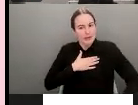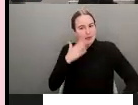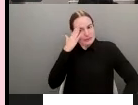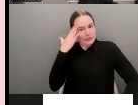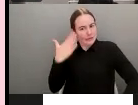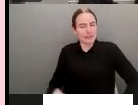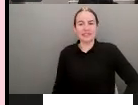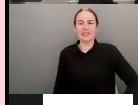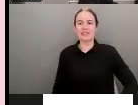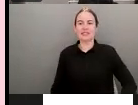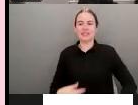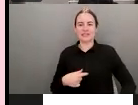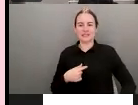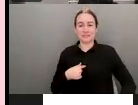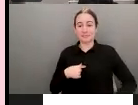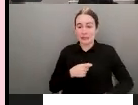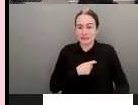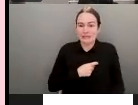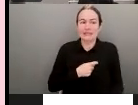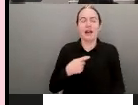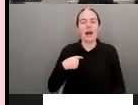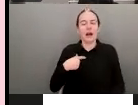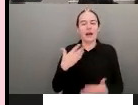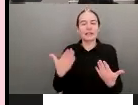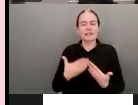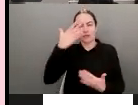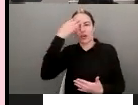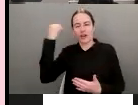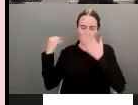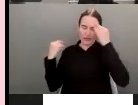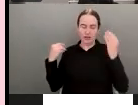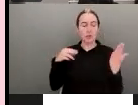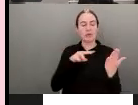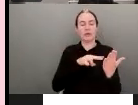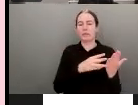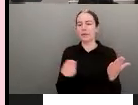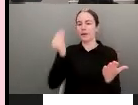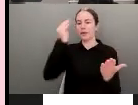I tend to forget things when I am nervous here. So I will focus on what I have written there.